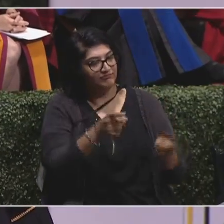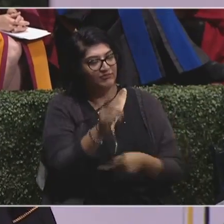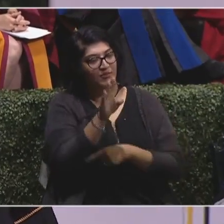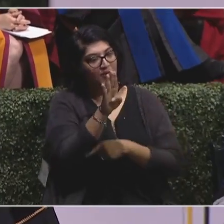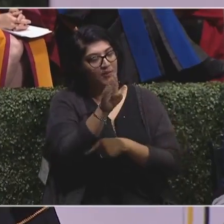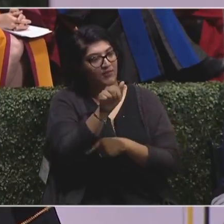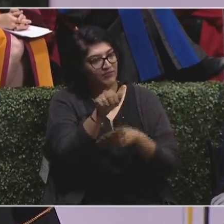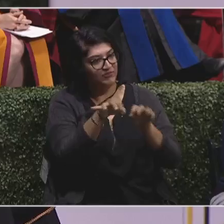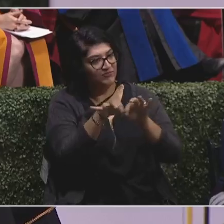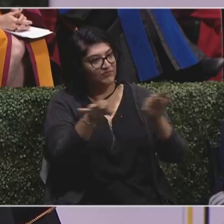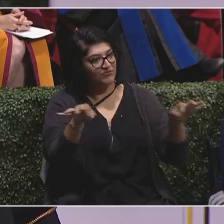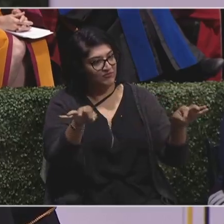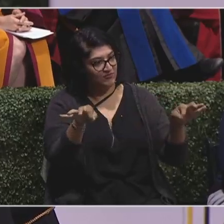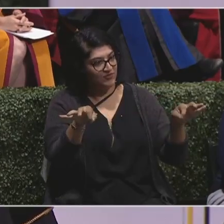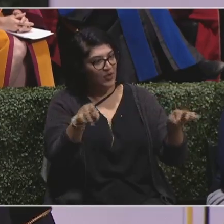THE TRUSTEES